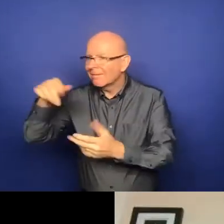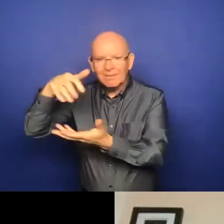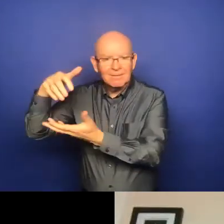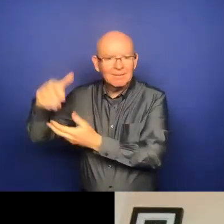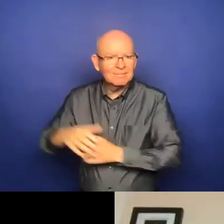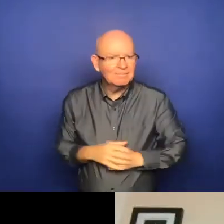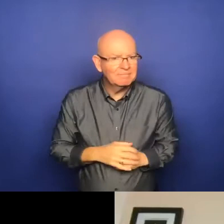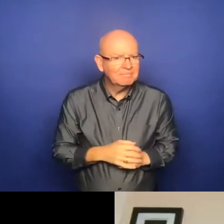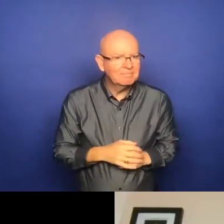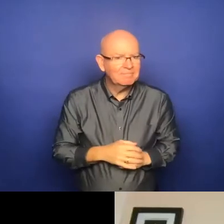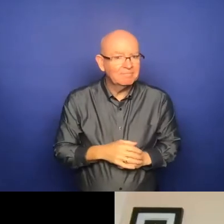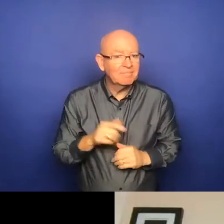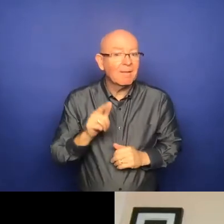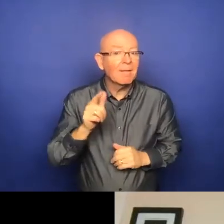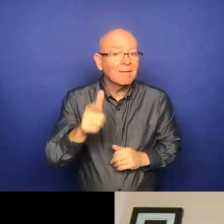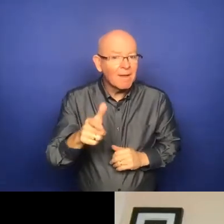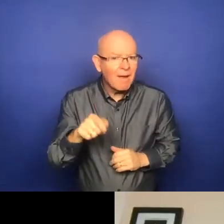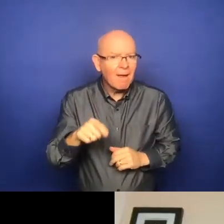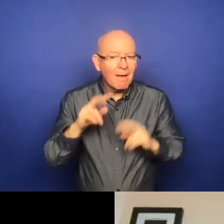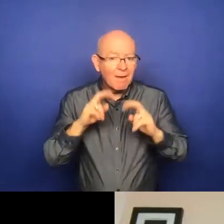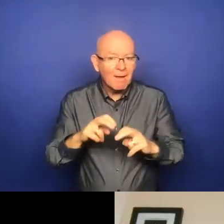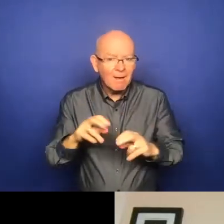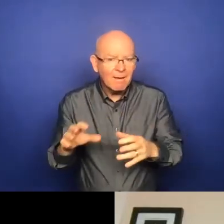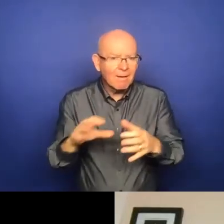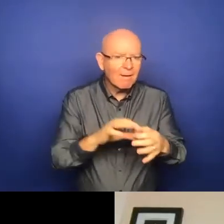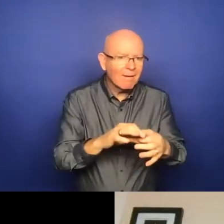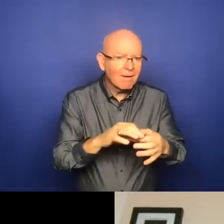complement to move things forward. Thank you for bringing these examples